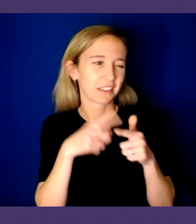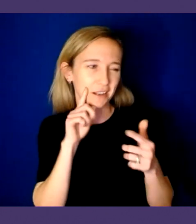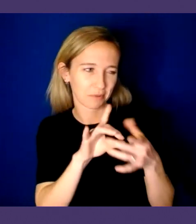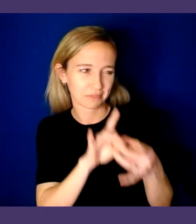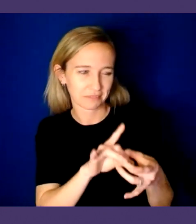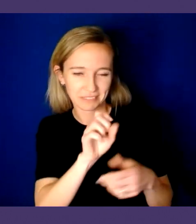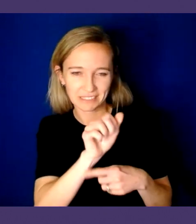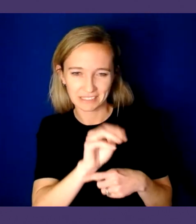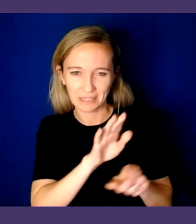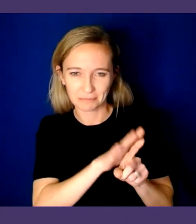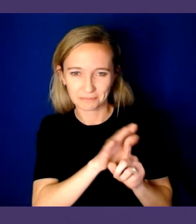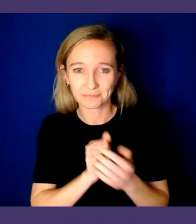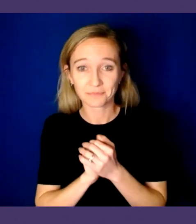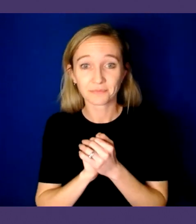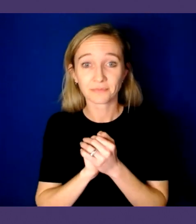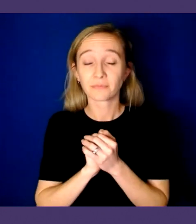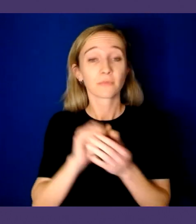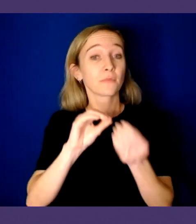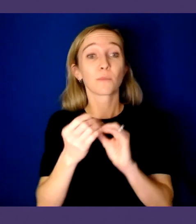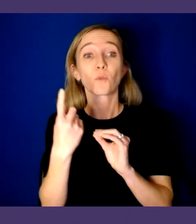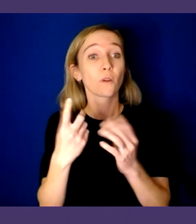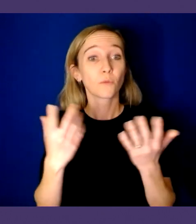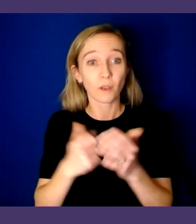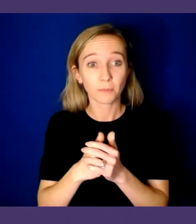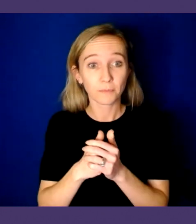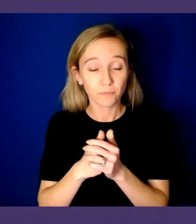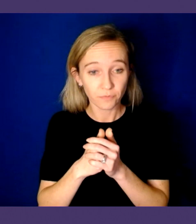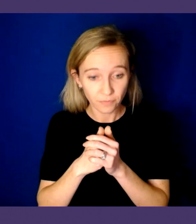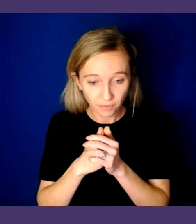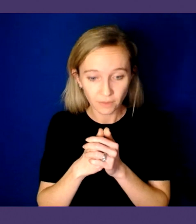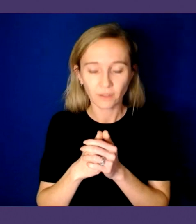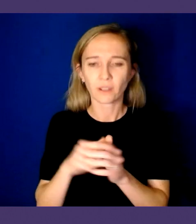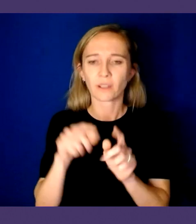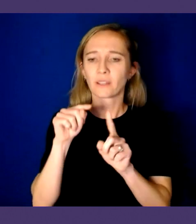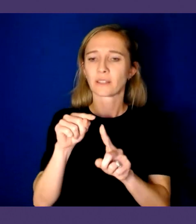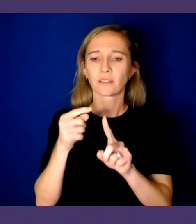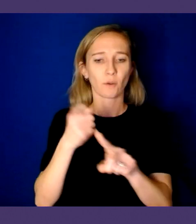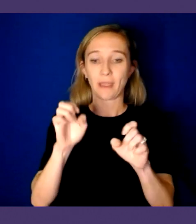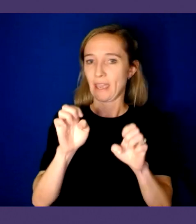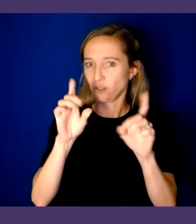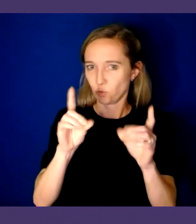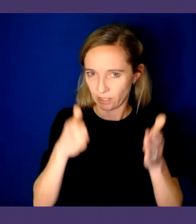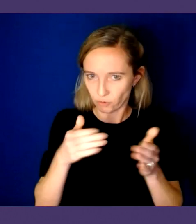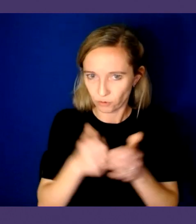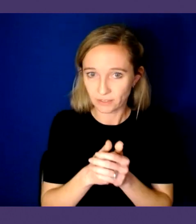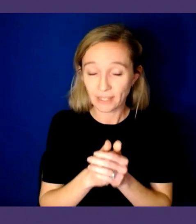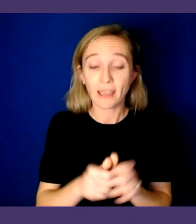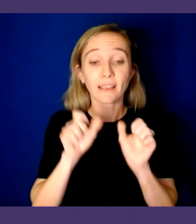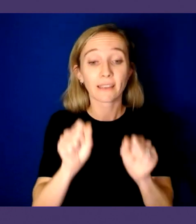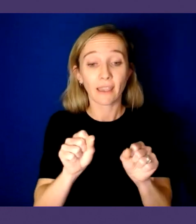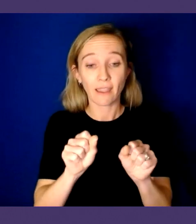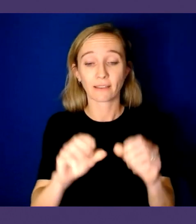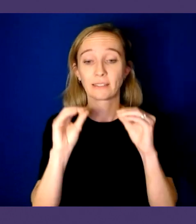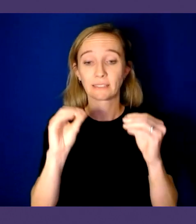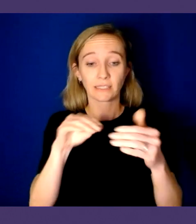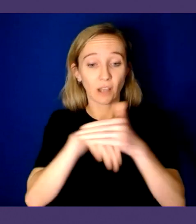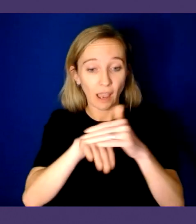is from educators. Can Teach Access help me make my teaching materials accessible?